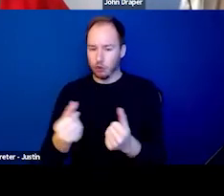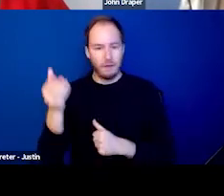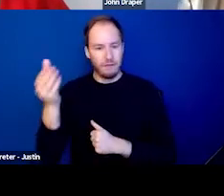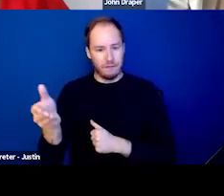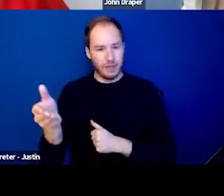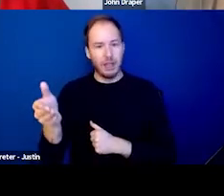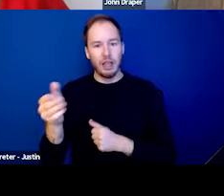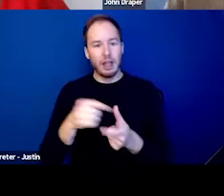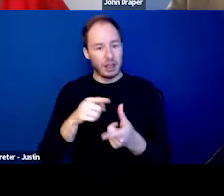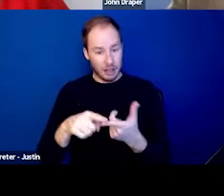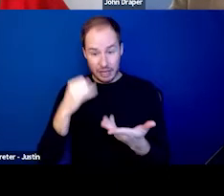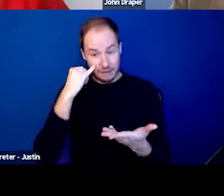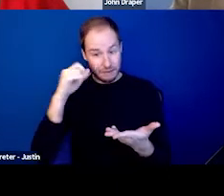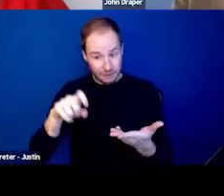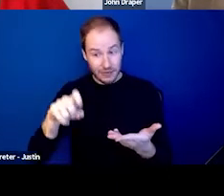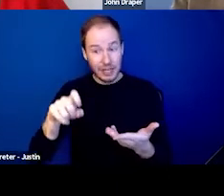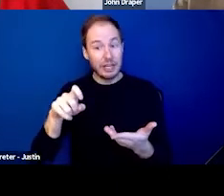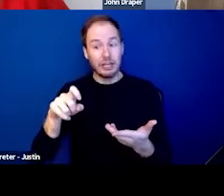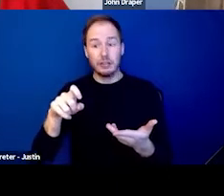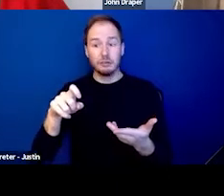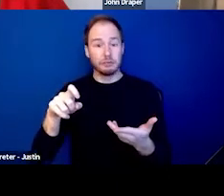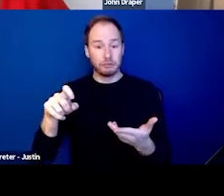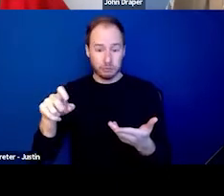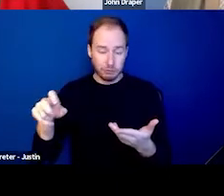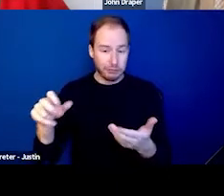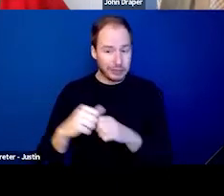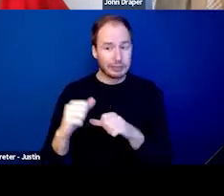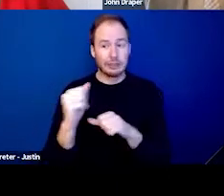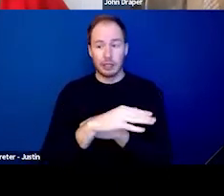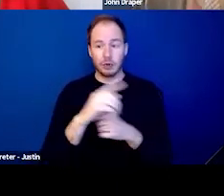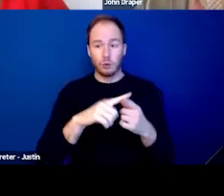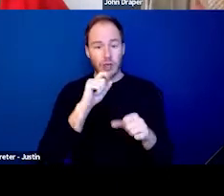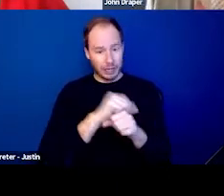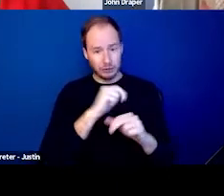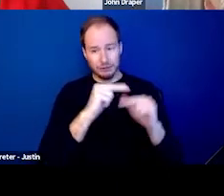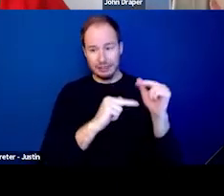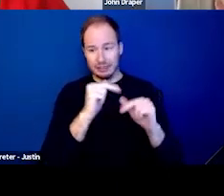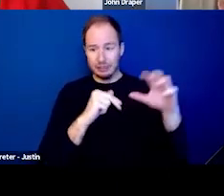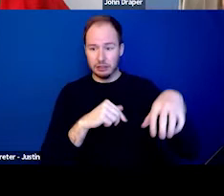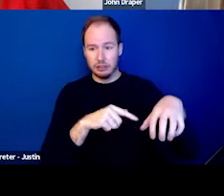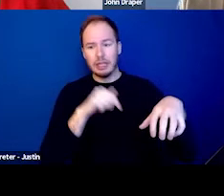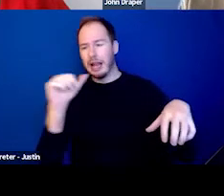And then if they need to be transported to another facility, other than an emergency department,